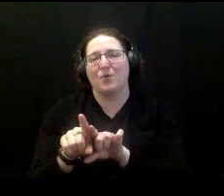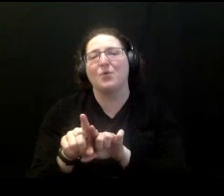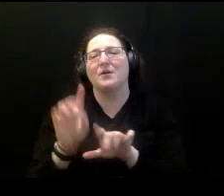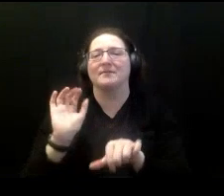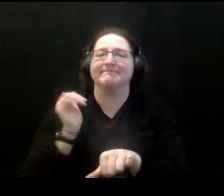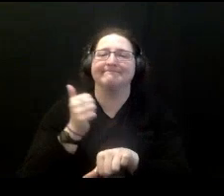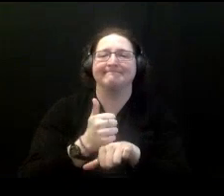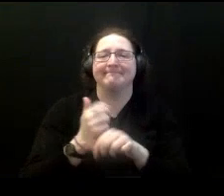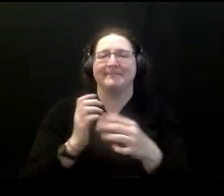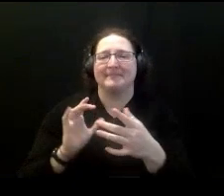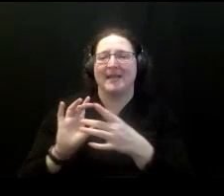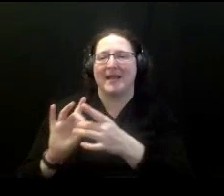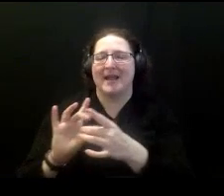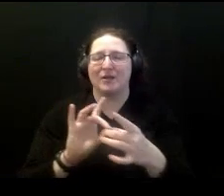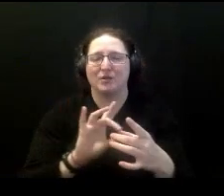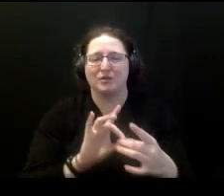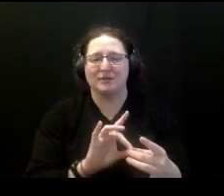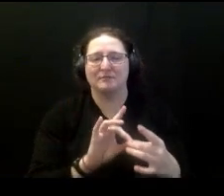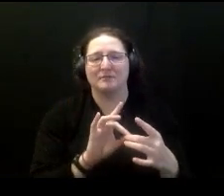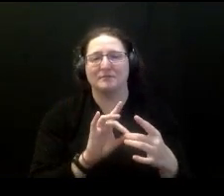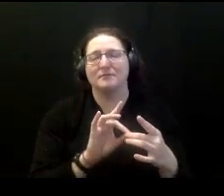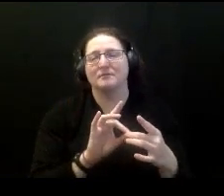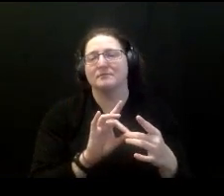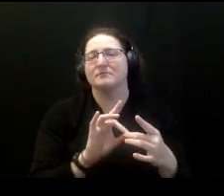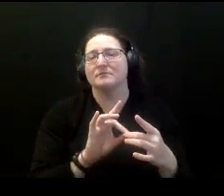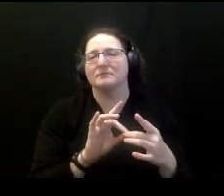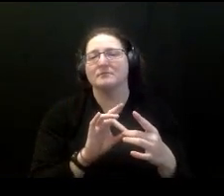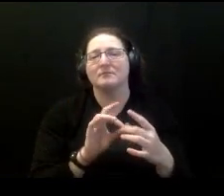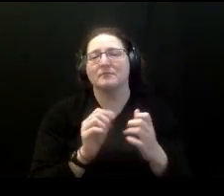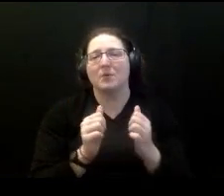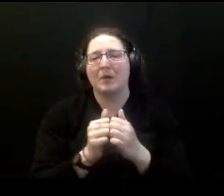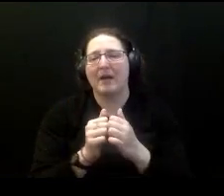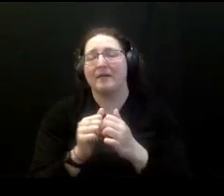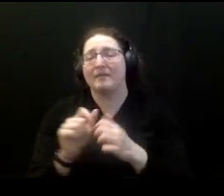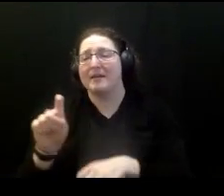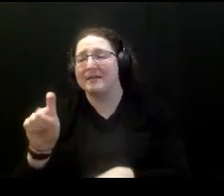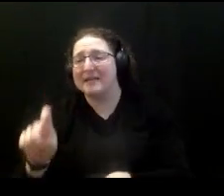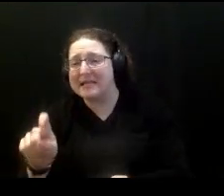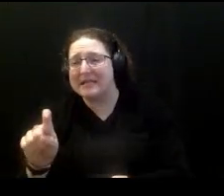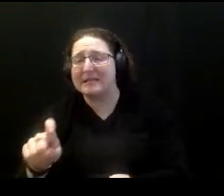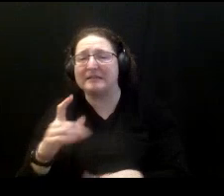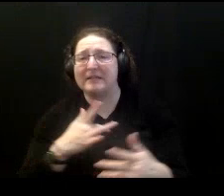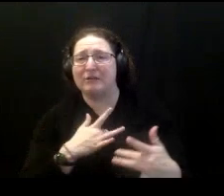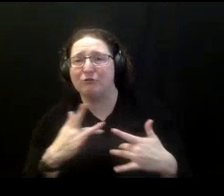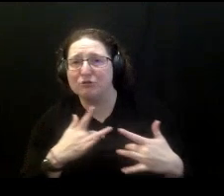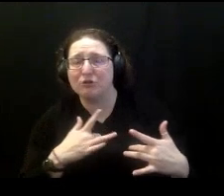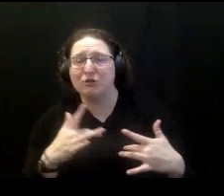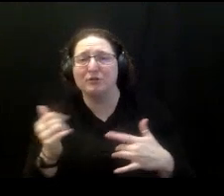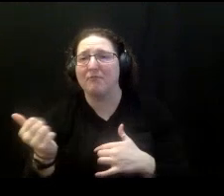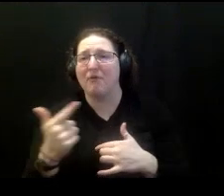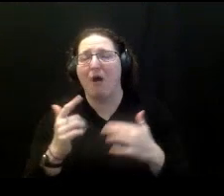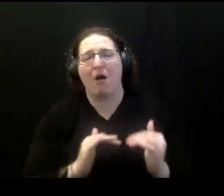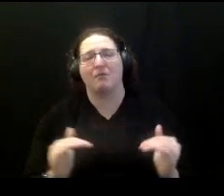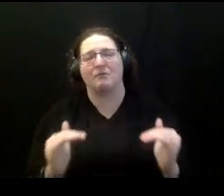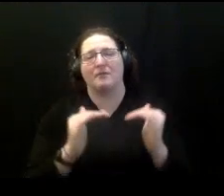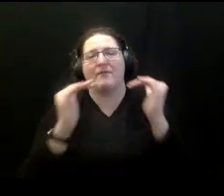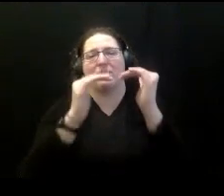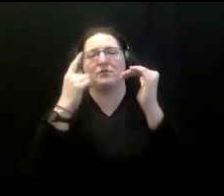between very real needs and concerns at all levels of the state and local community